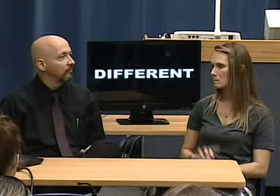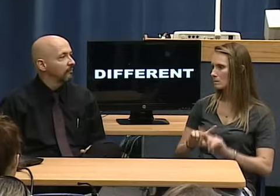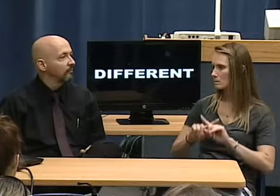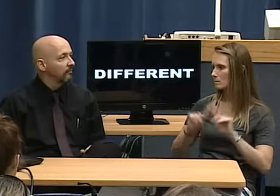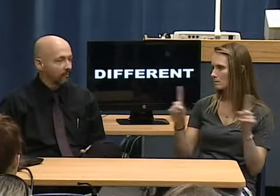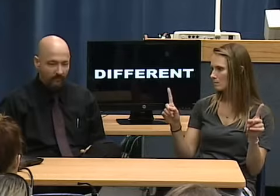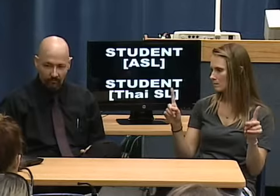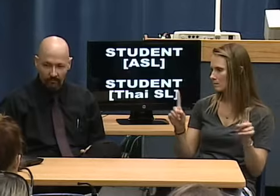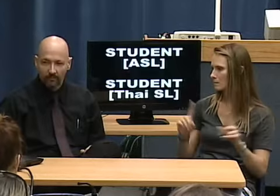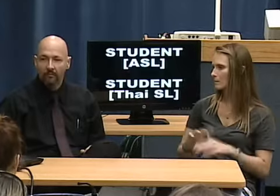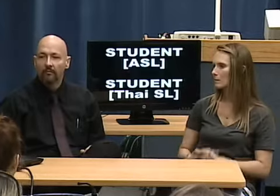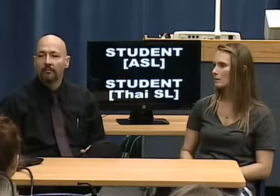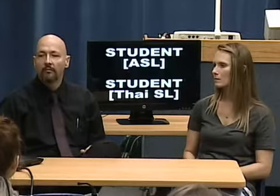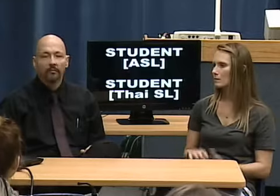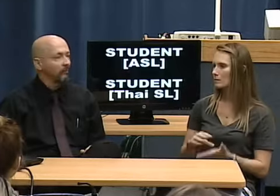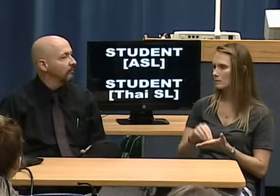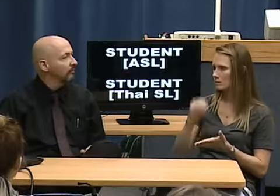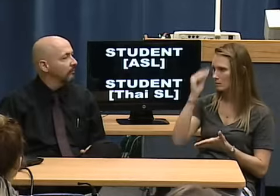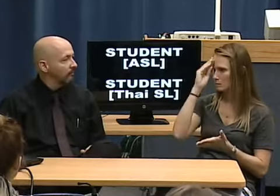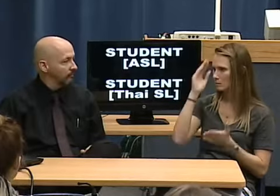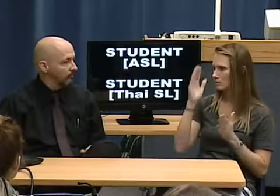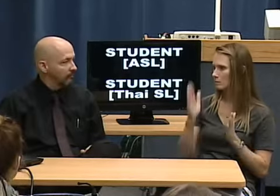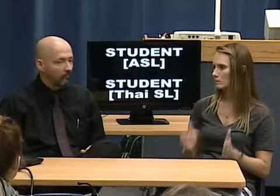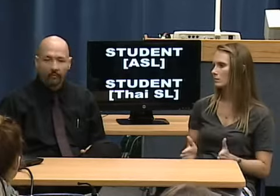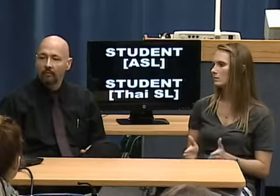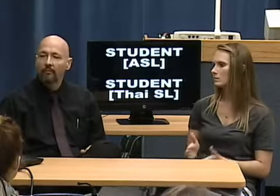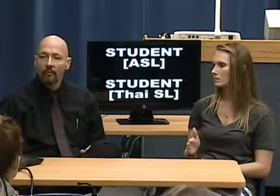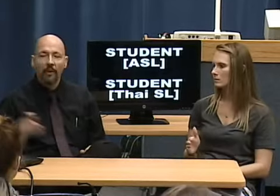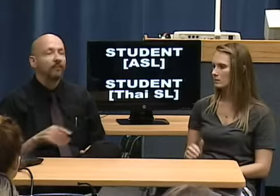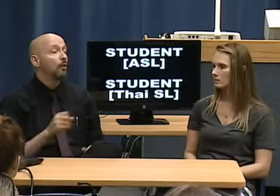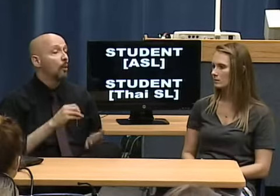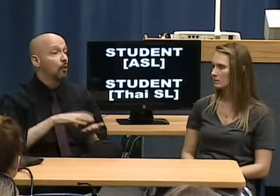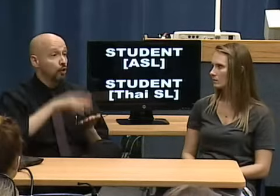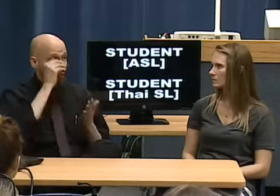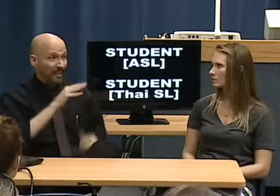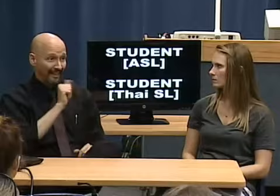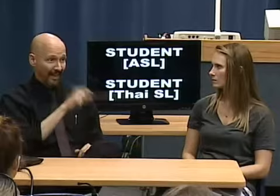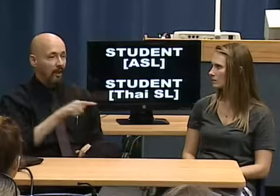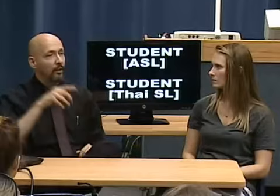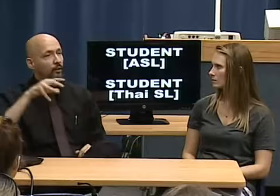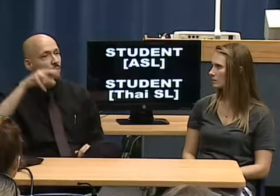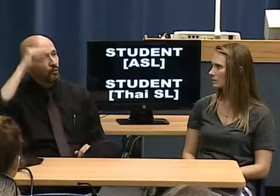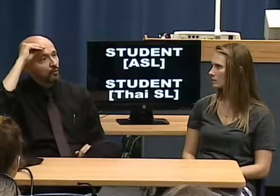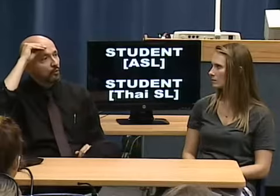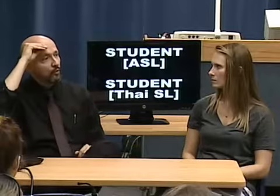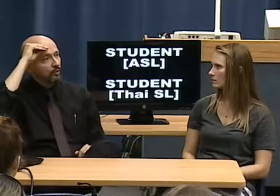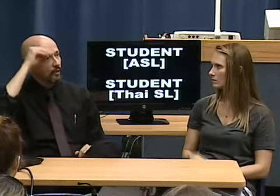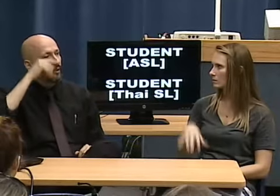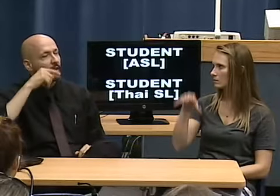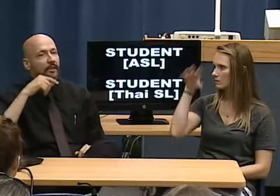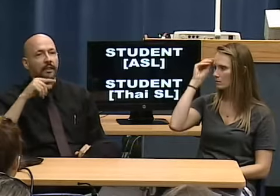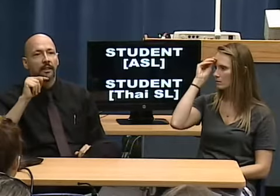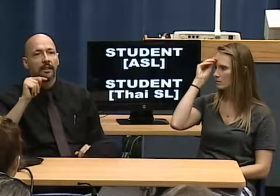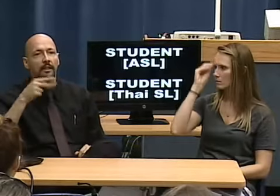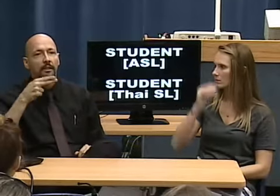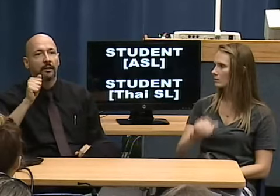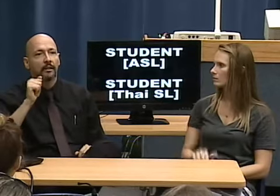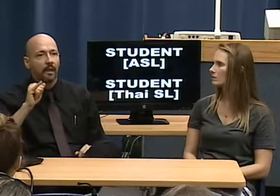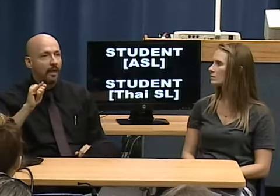Different. Student. "Student," that's ASL. T-H-A-I